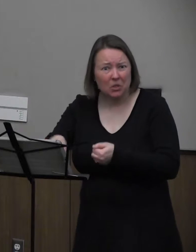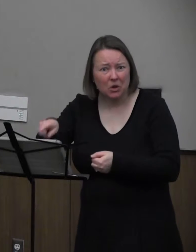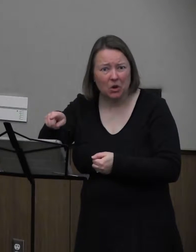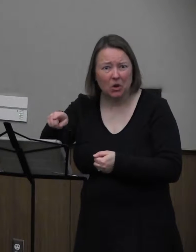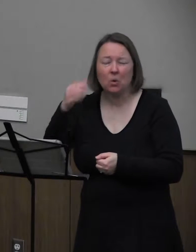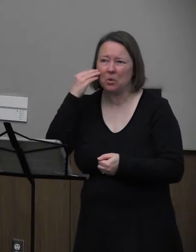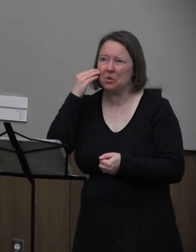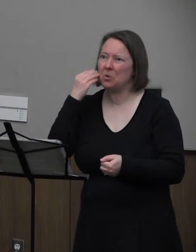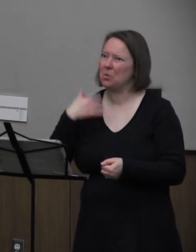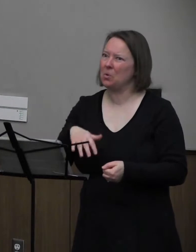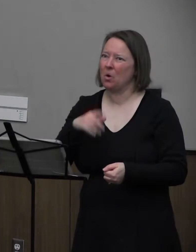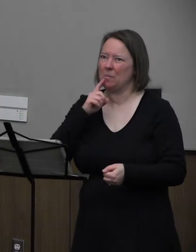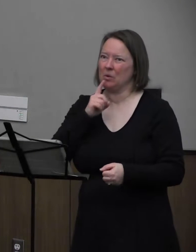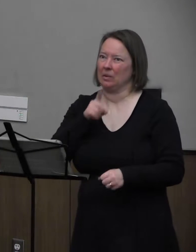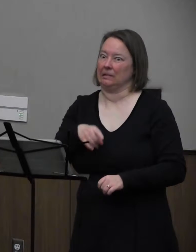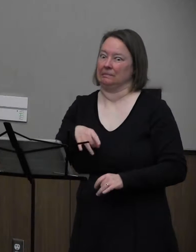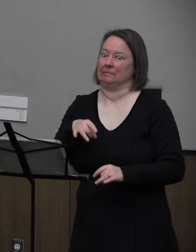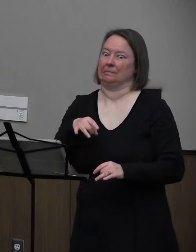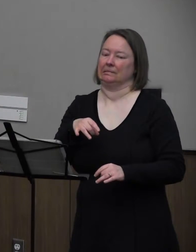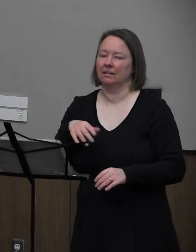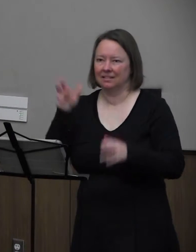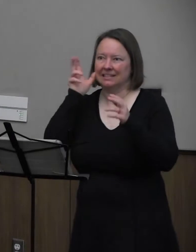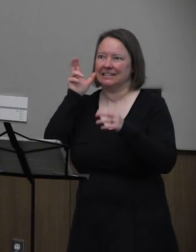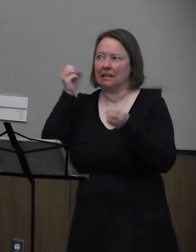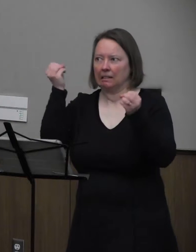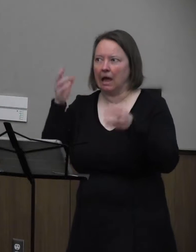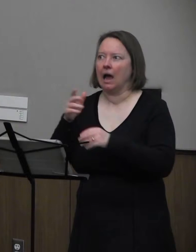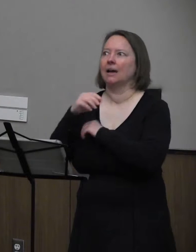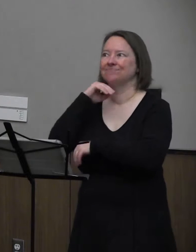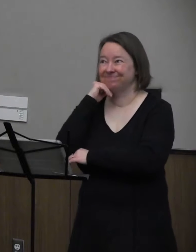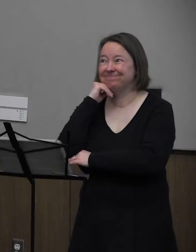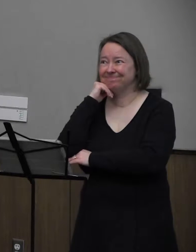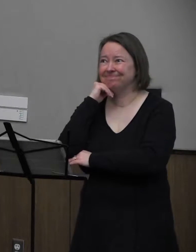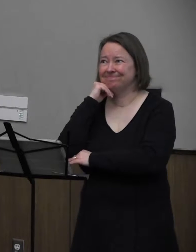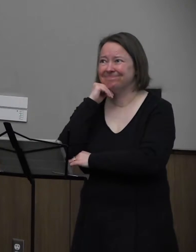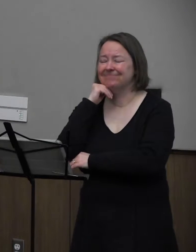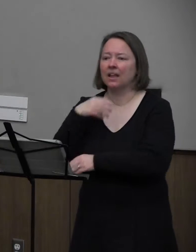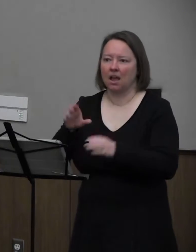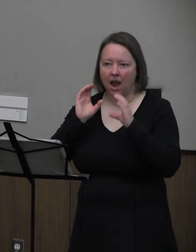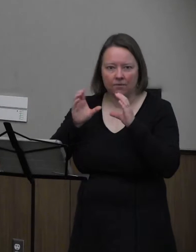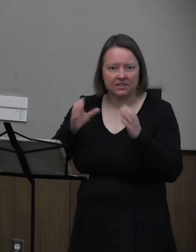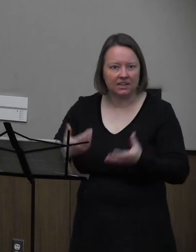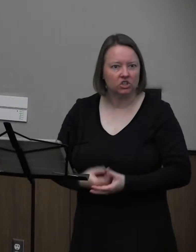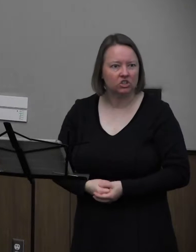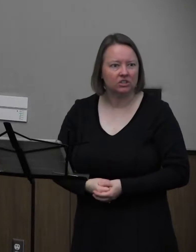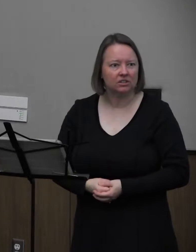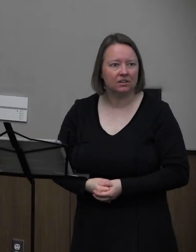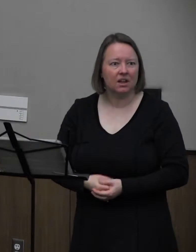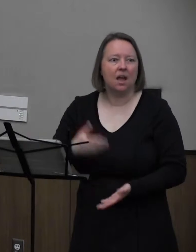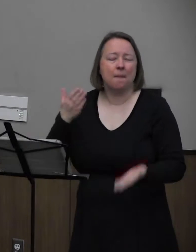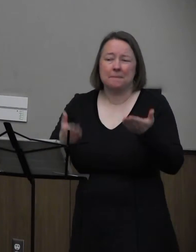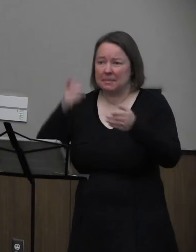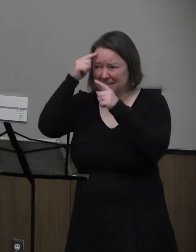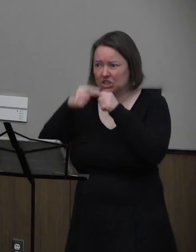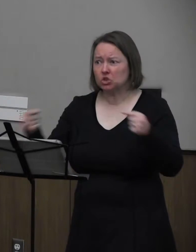was going to be an ordeal of listening and conversation and perhaps disagreement.